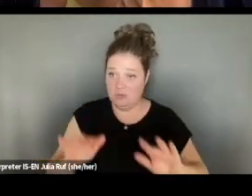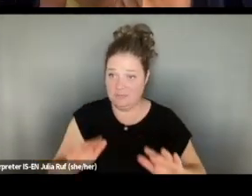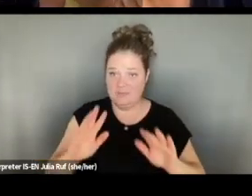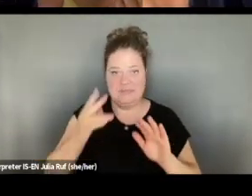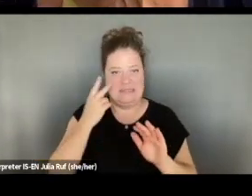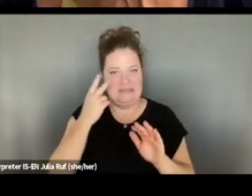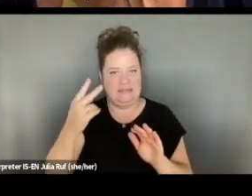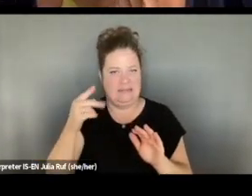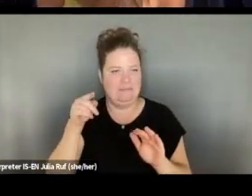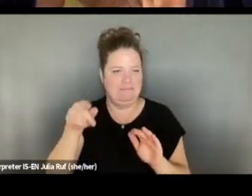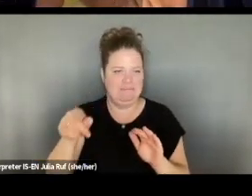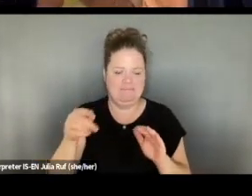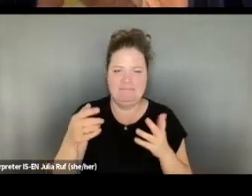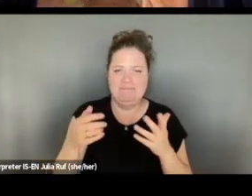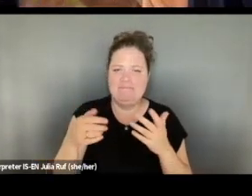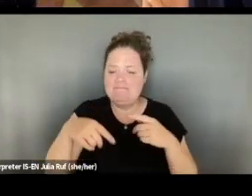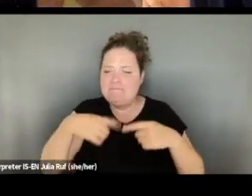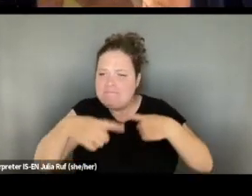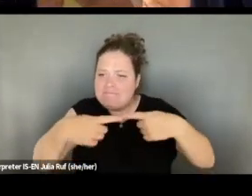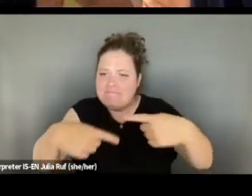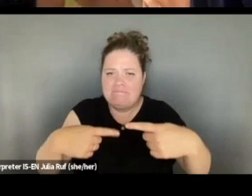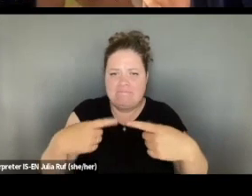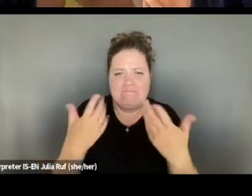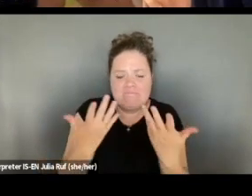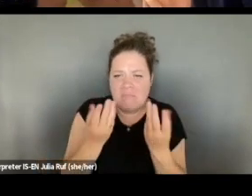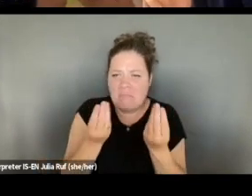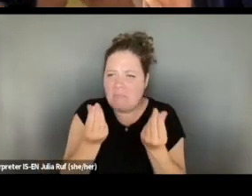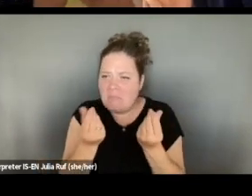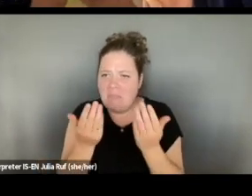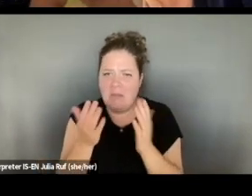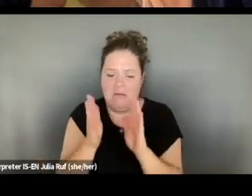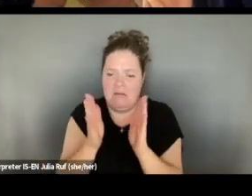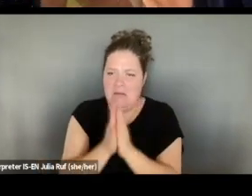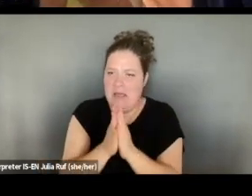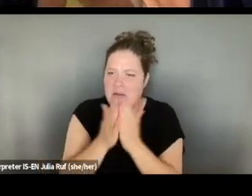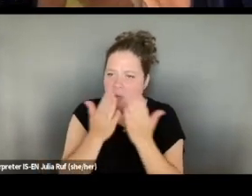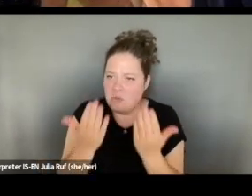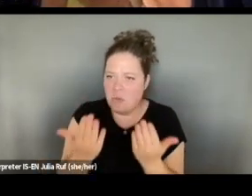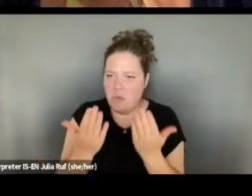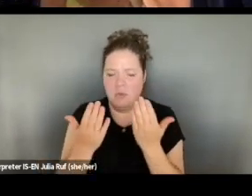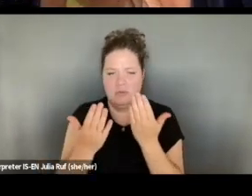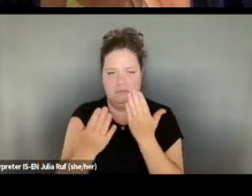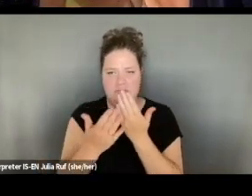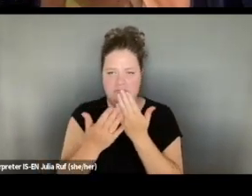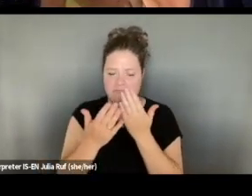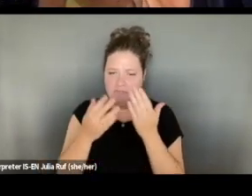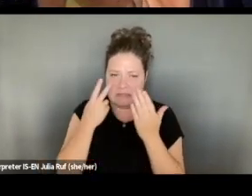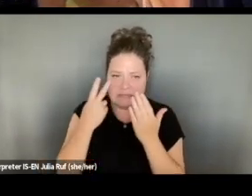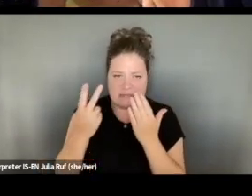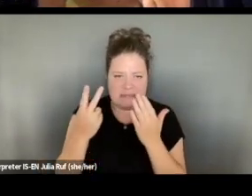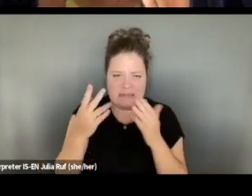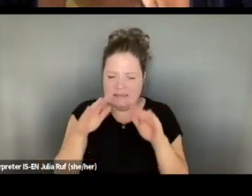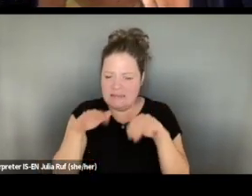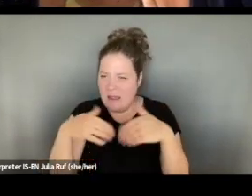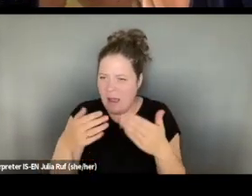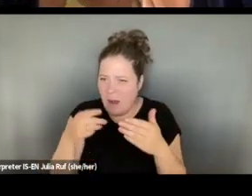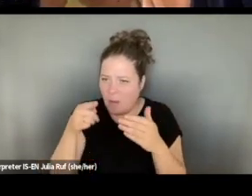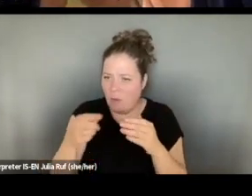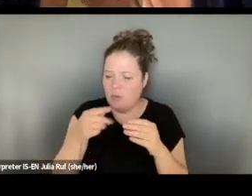that is when we develop the support material, so, really a guide or handbook on how to use the previous toolkit and the repository